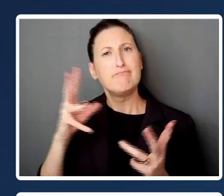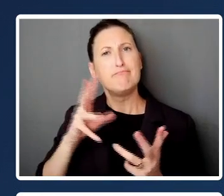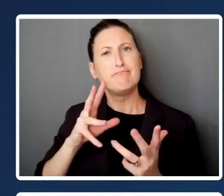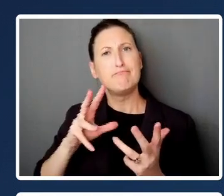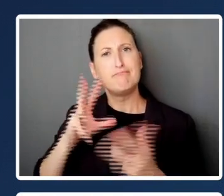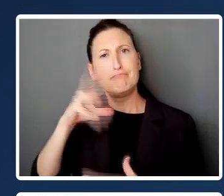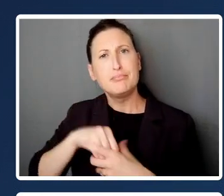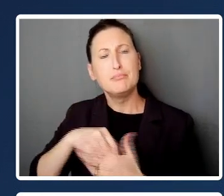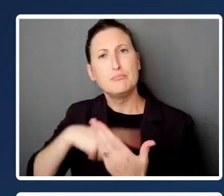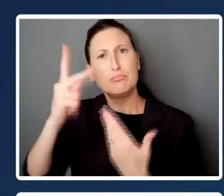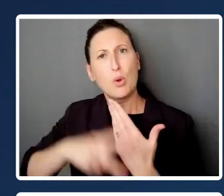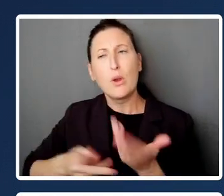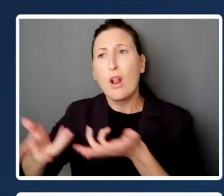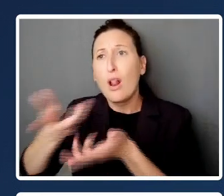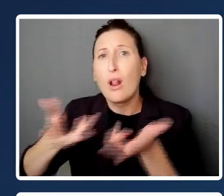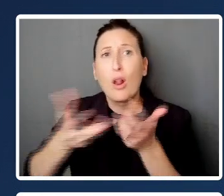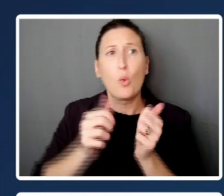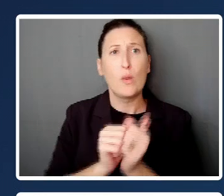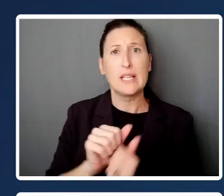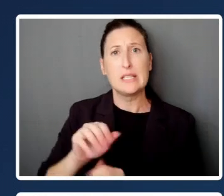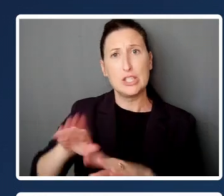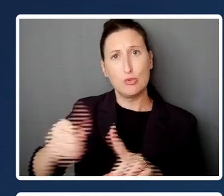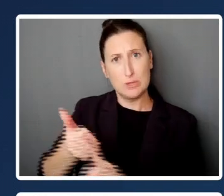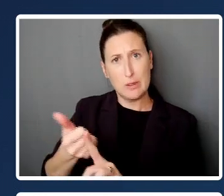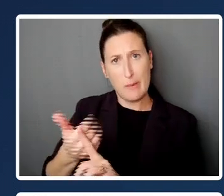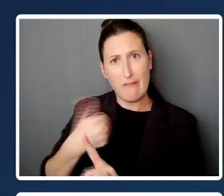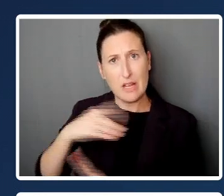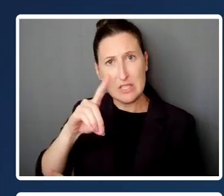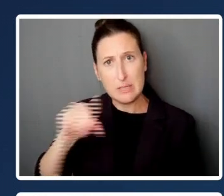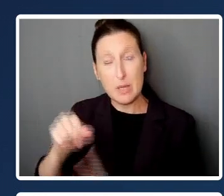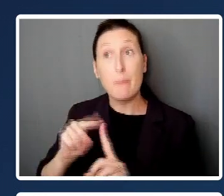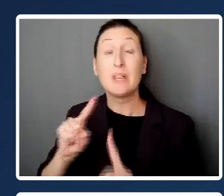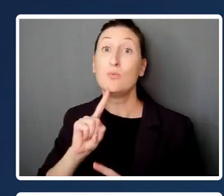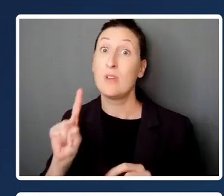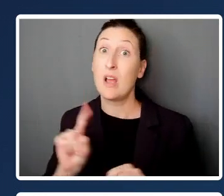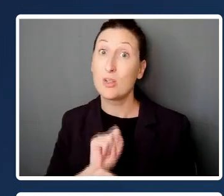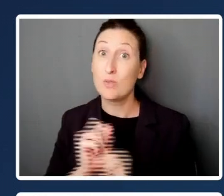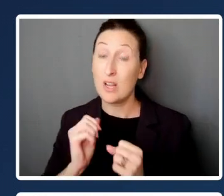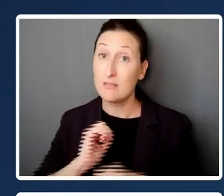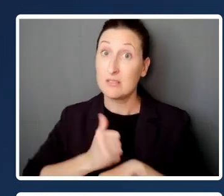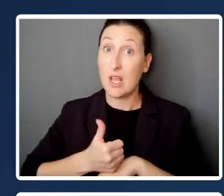but to have a program that was -- that were -- that was such a big component of it was